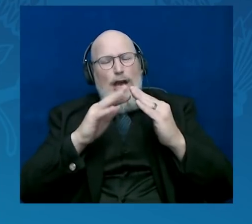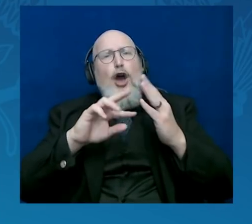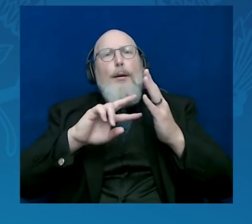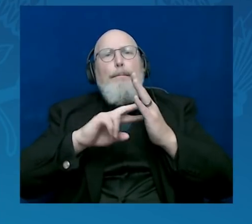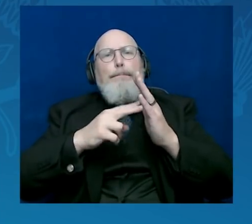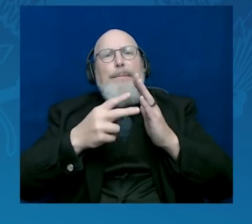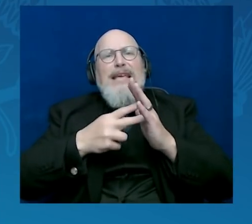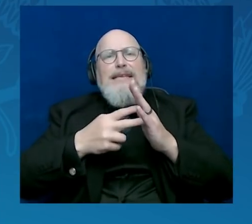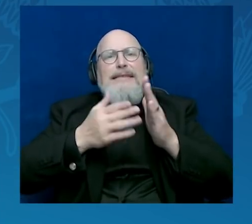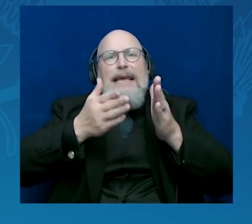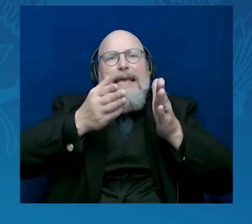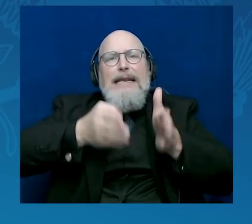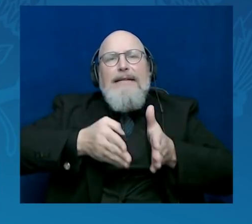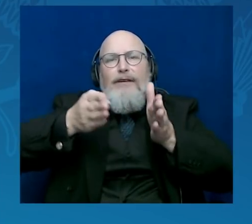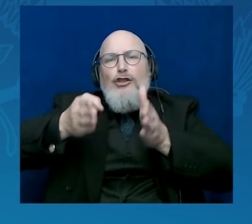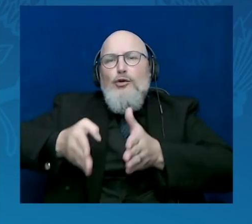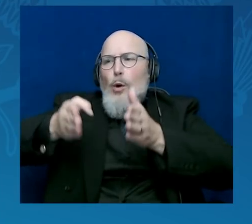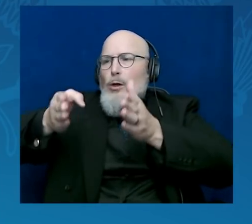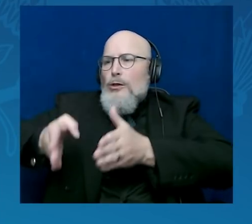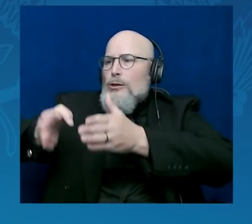who see themselves as a collection than as one.